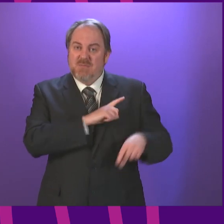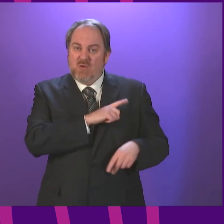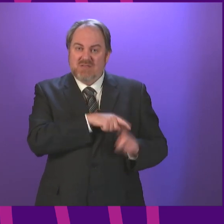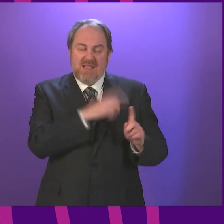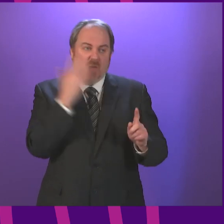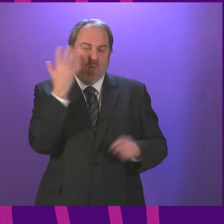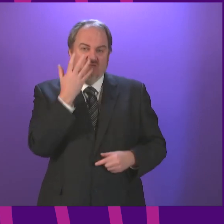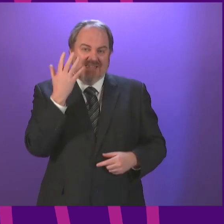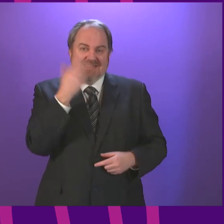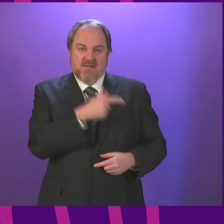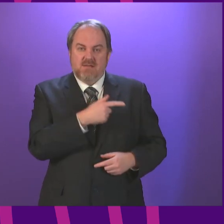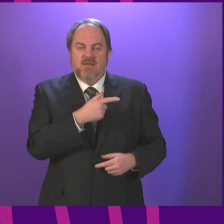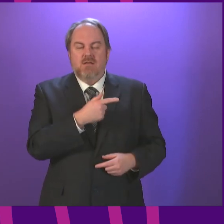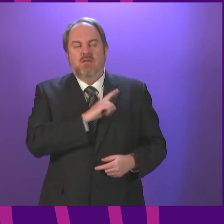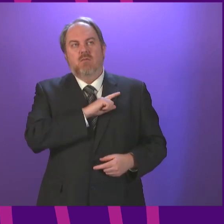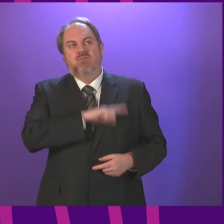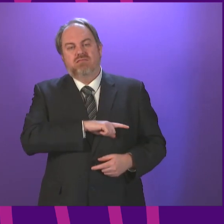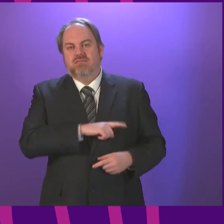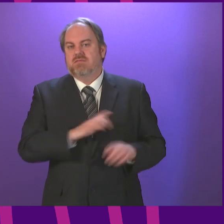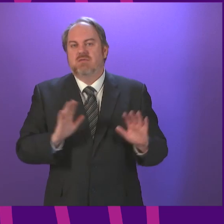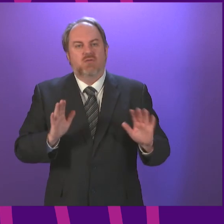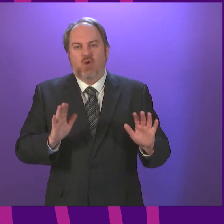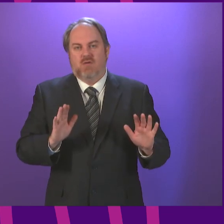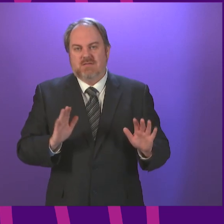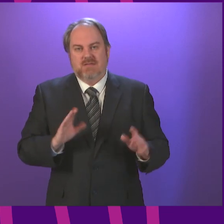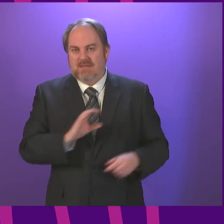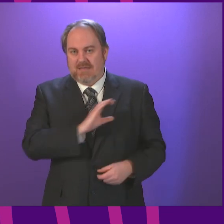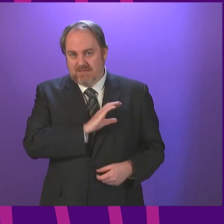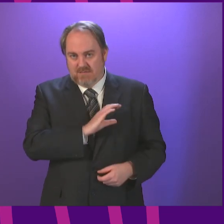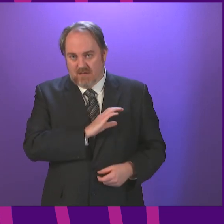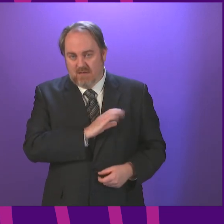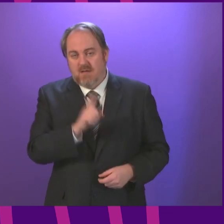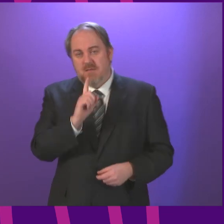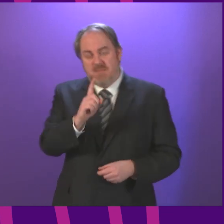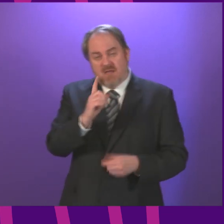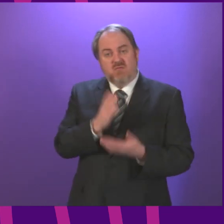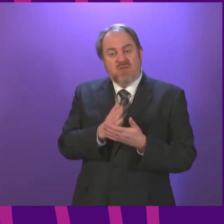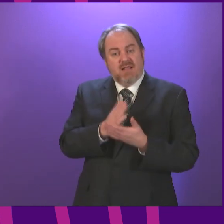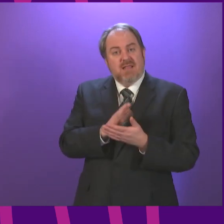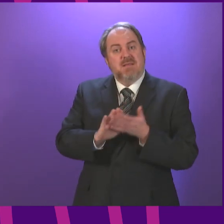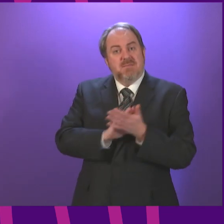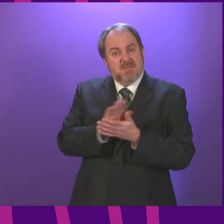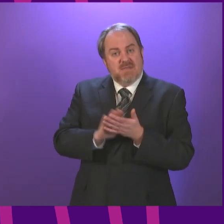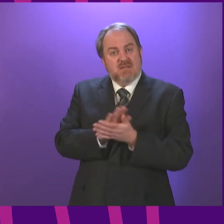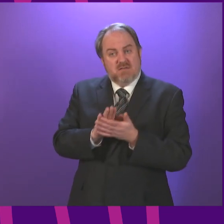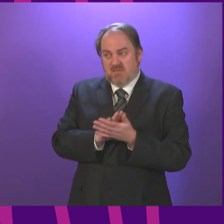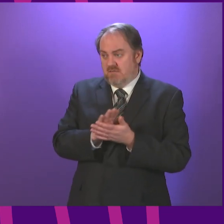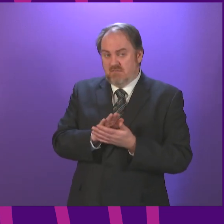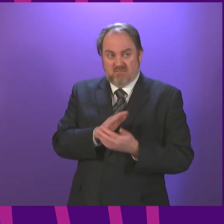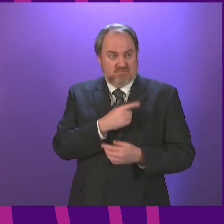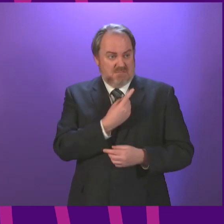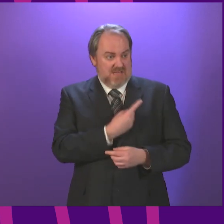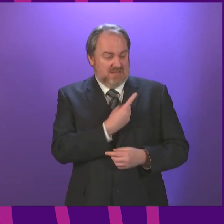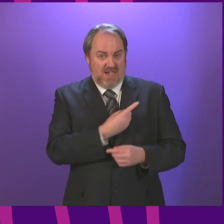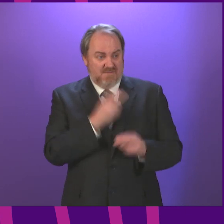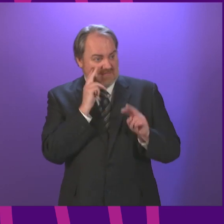them and they were thankfully able to be reassured. I know from that experience that cancer services